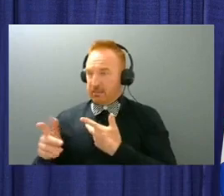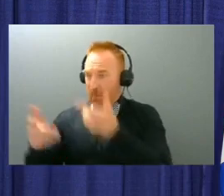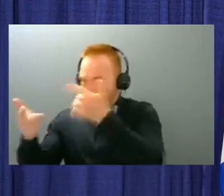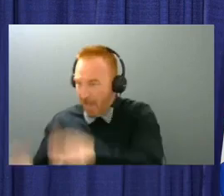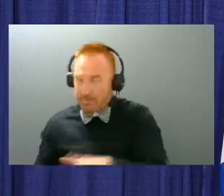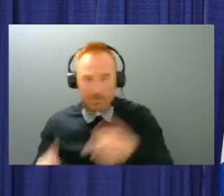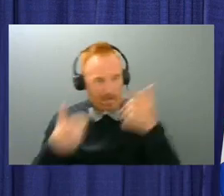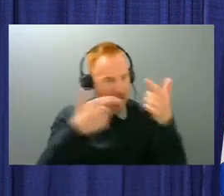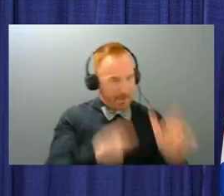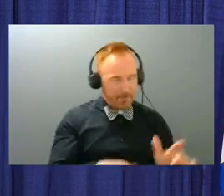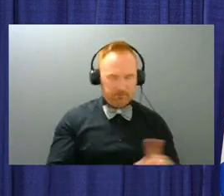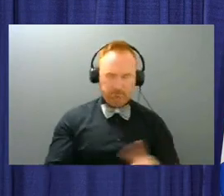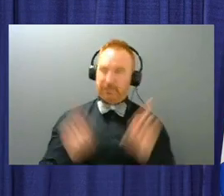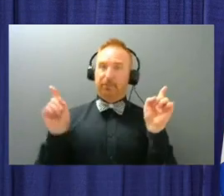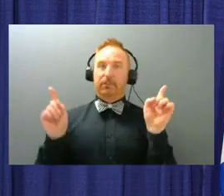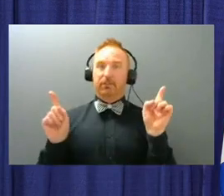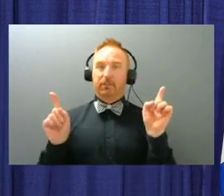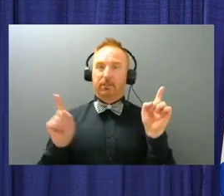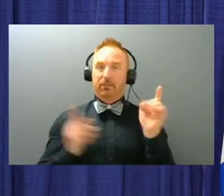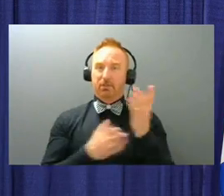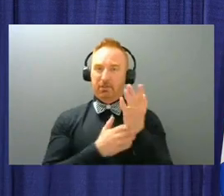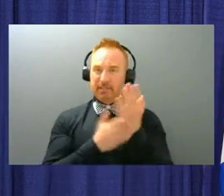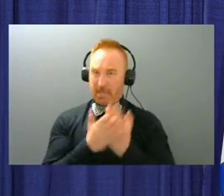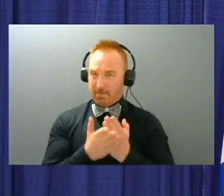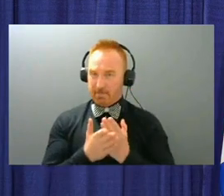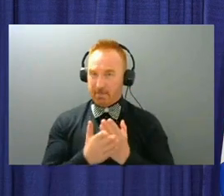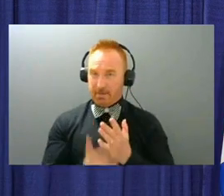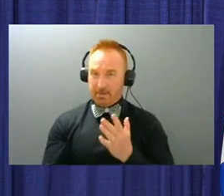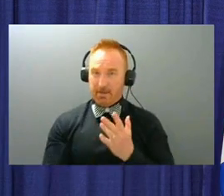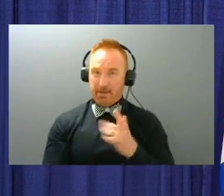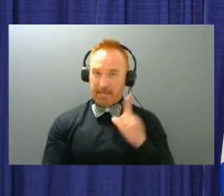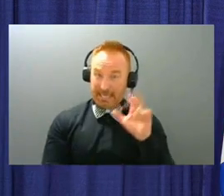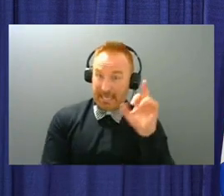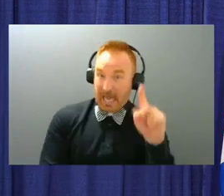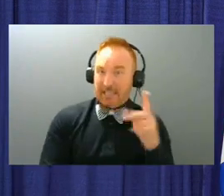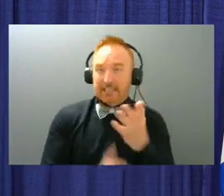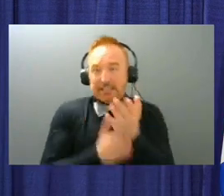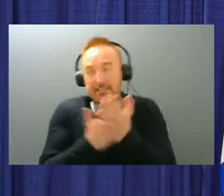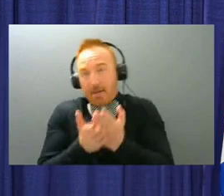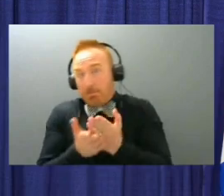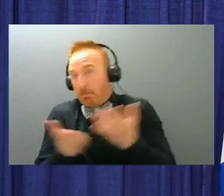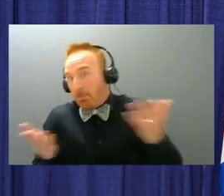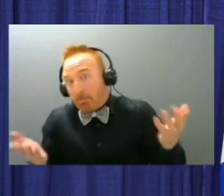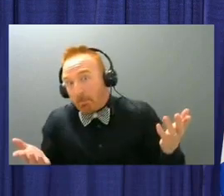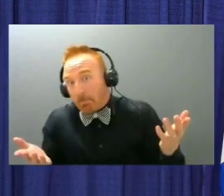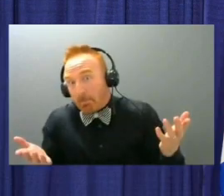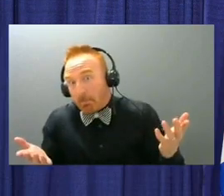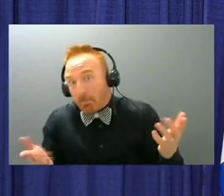factors. AB some of that is locked, but I think largely this is contained